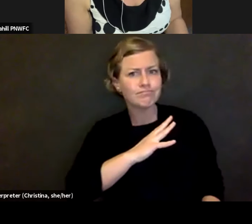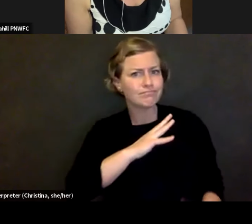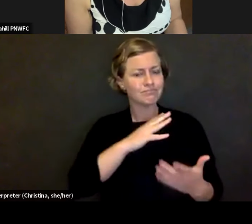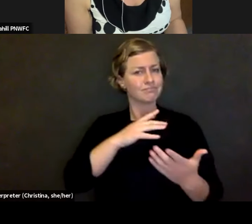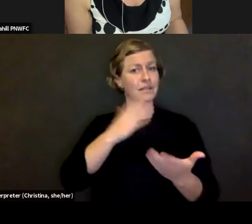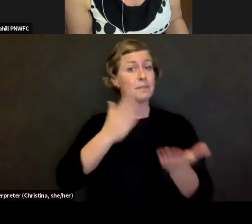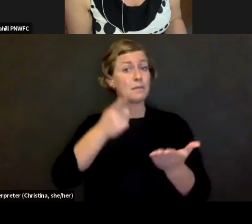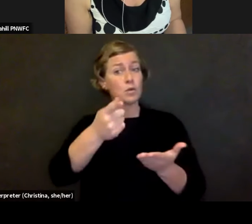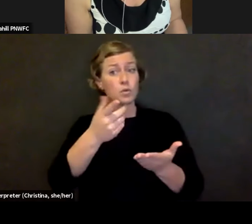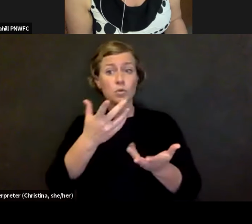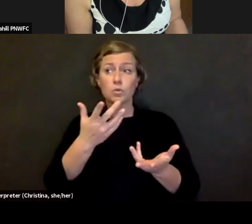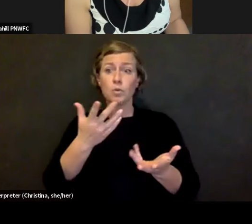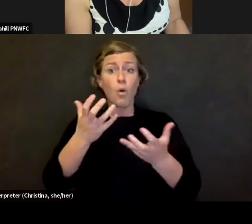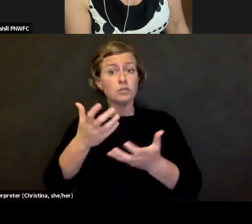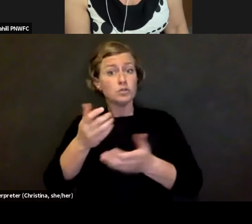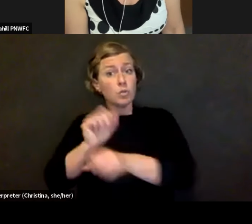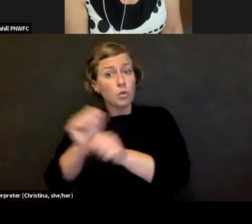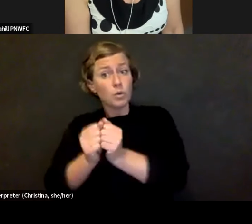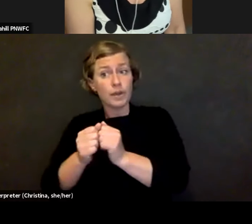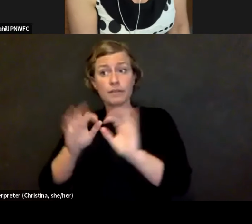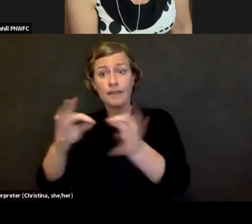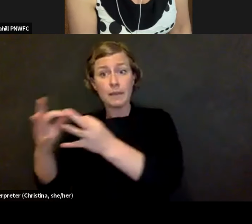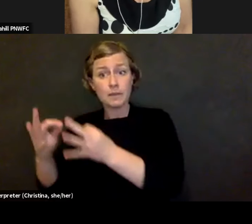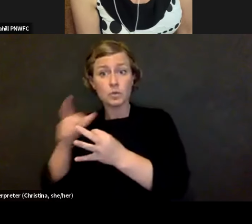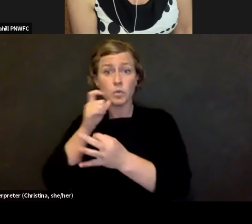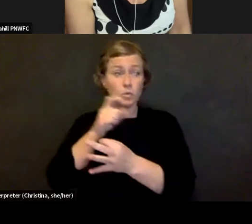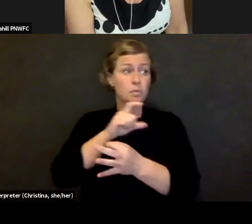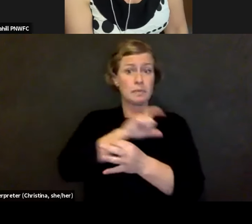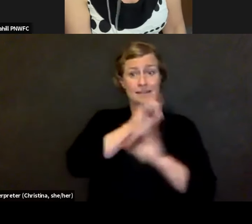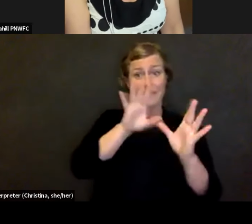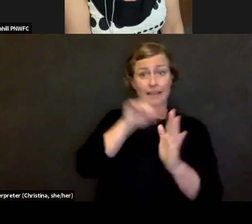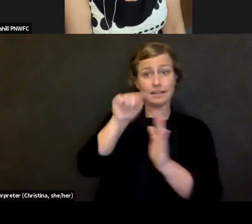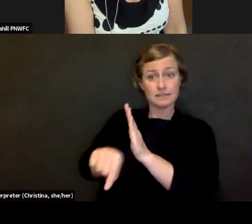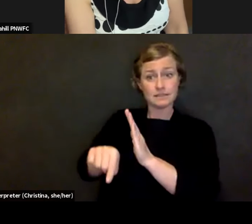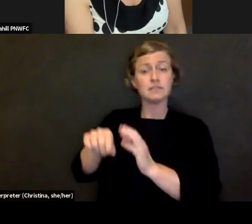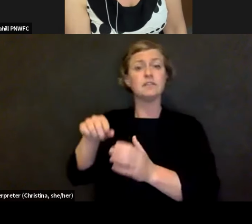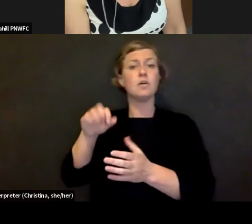speak in public. So if you are interested in working directly